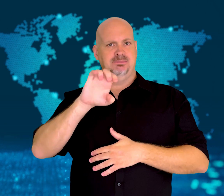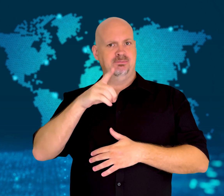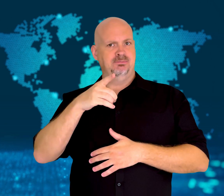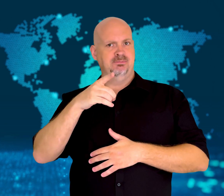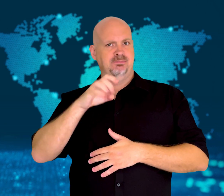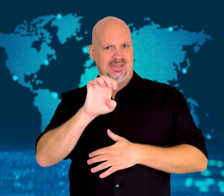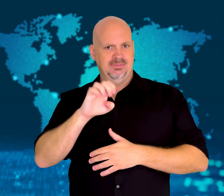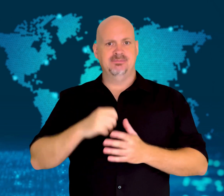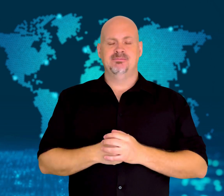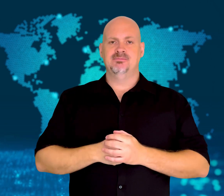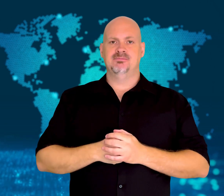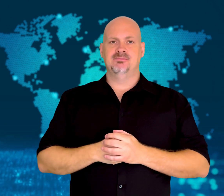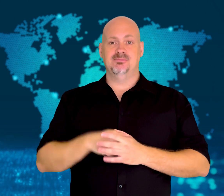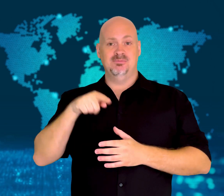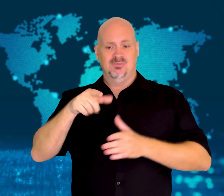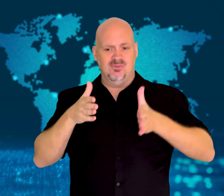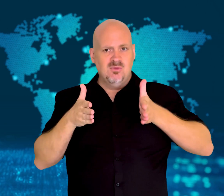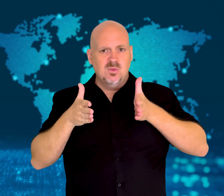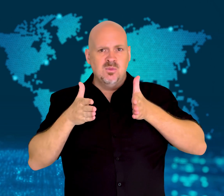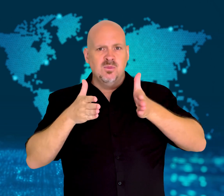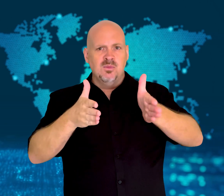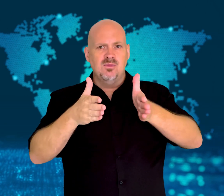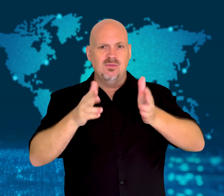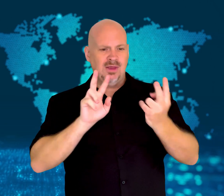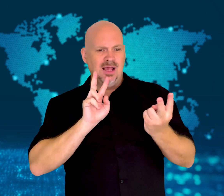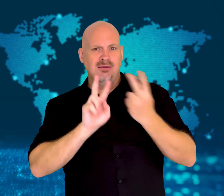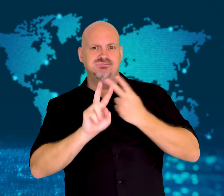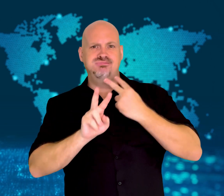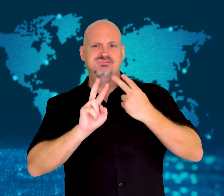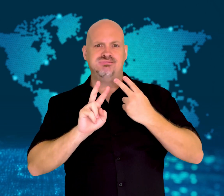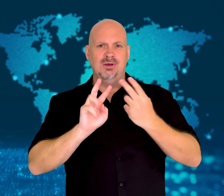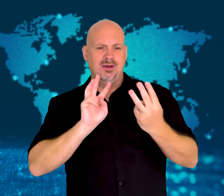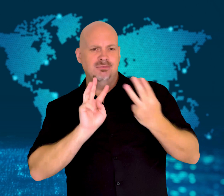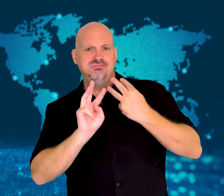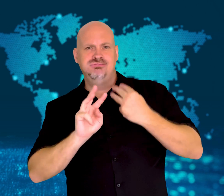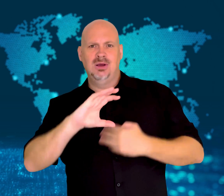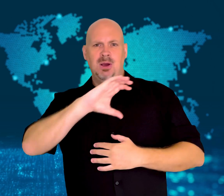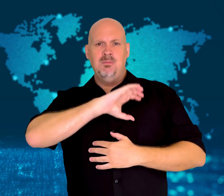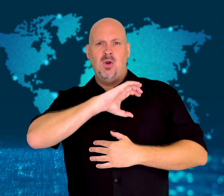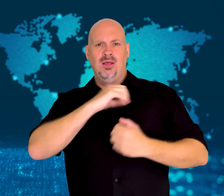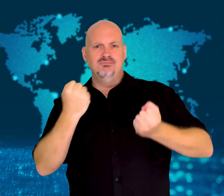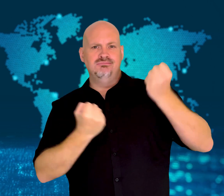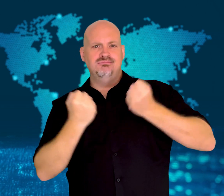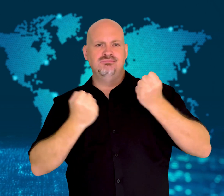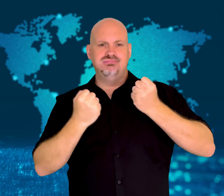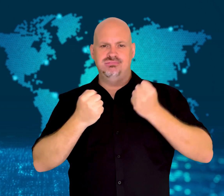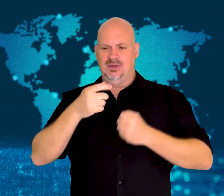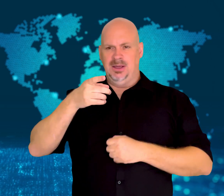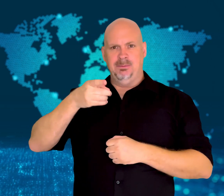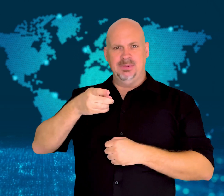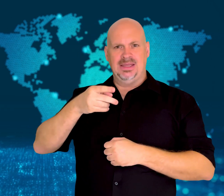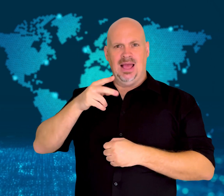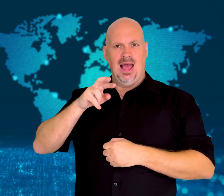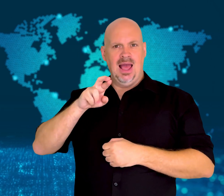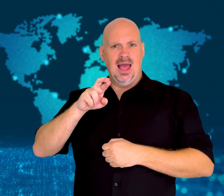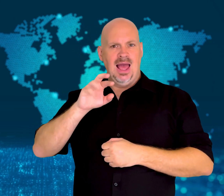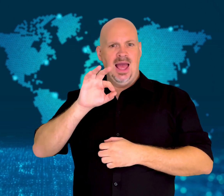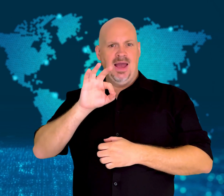The Federal Highway Police (PRF) stopped him because